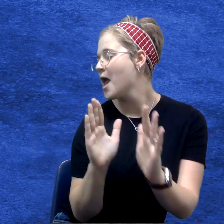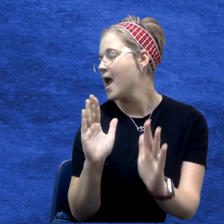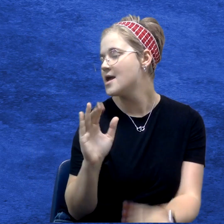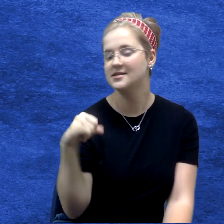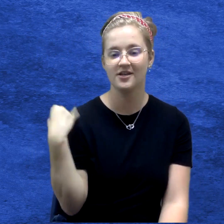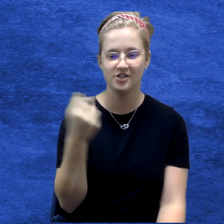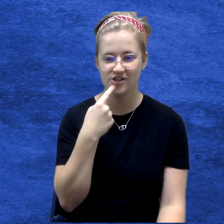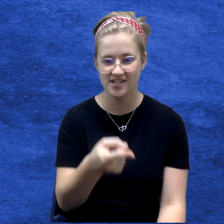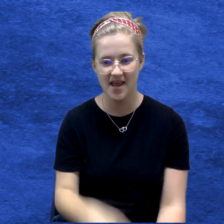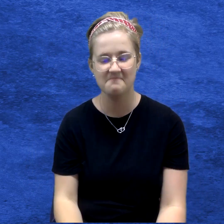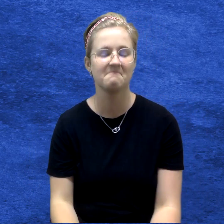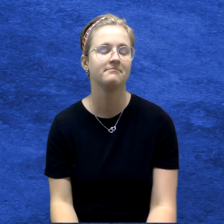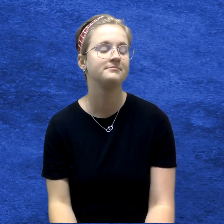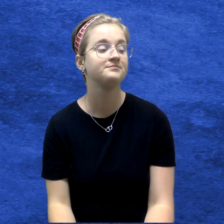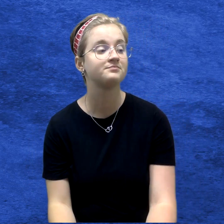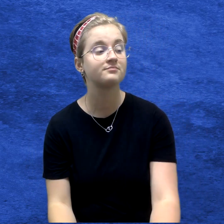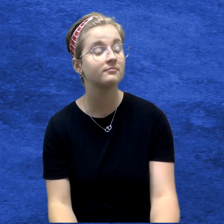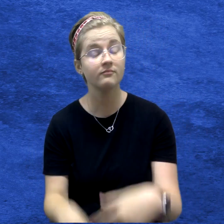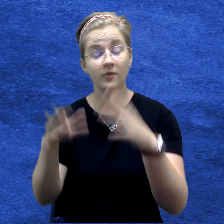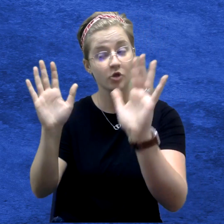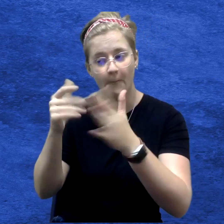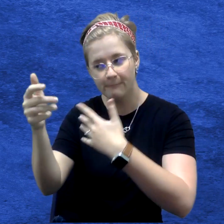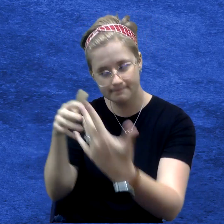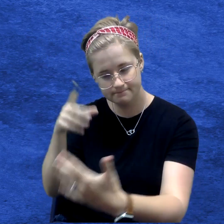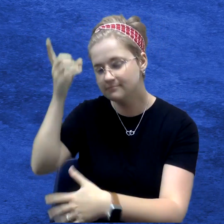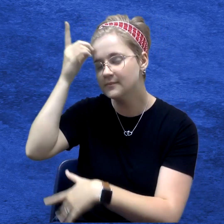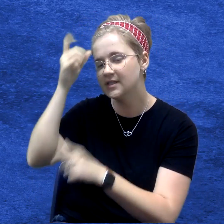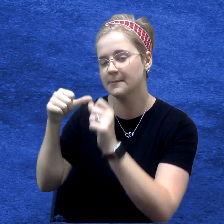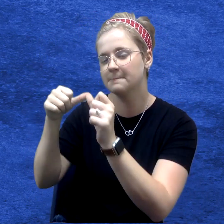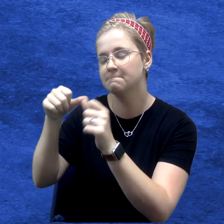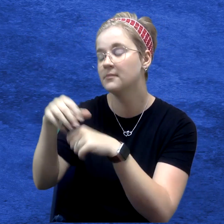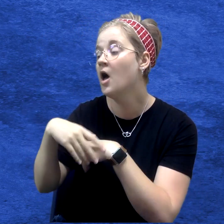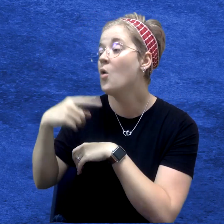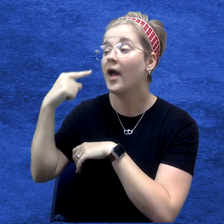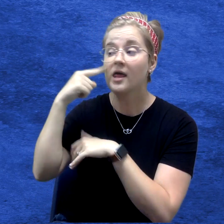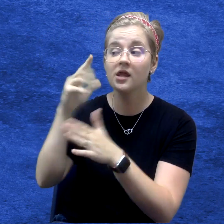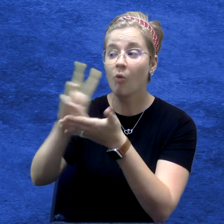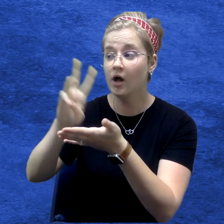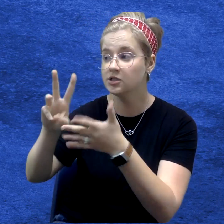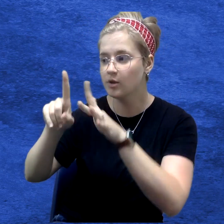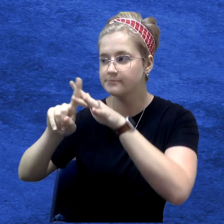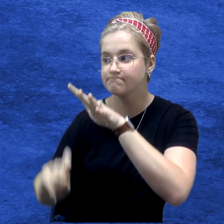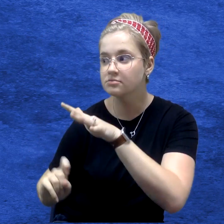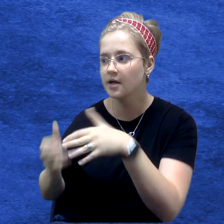“So,” Dink went on, “we think Wallis Wallace disappeared right here in this hotel.”